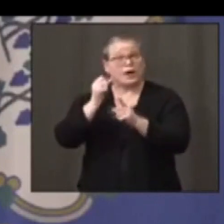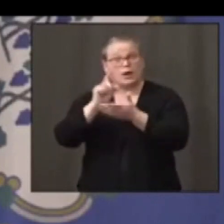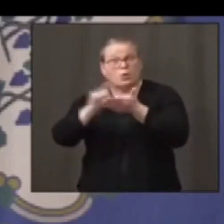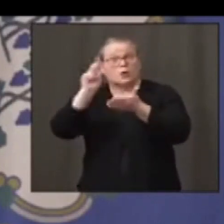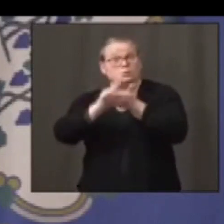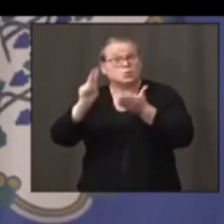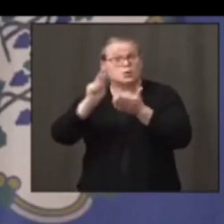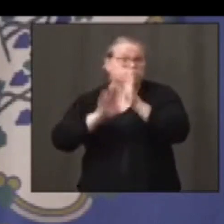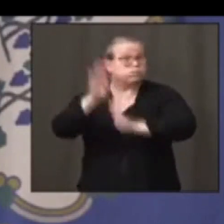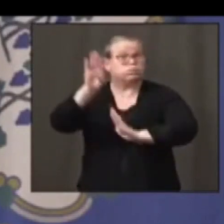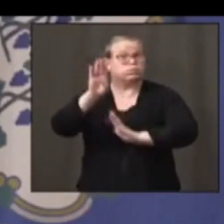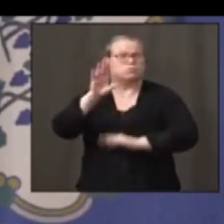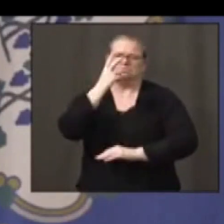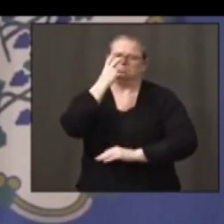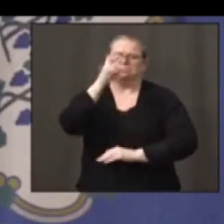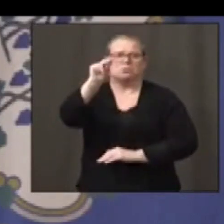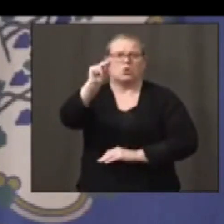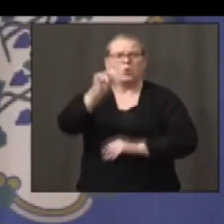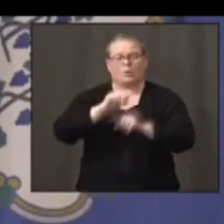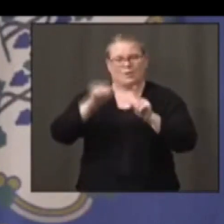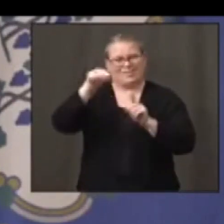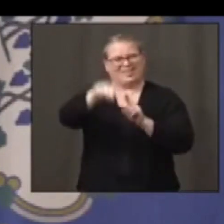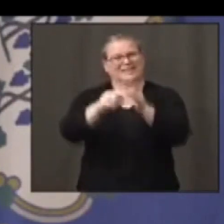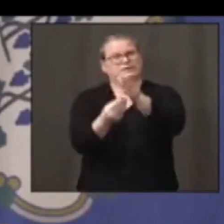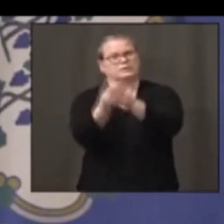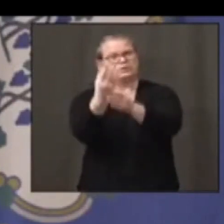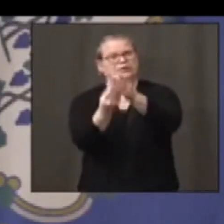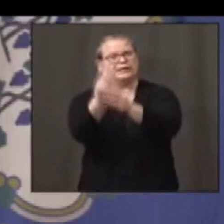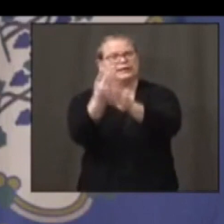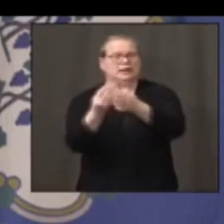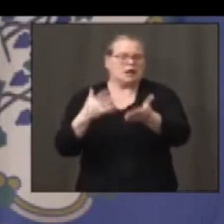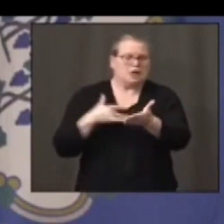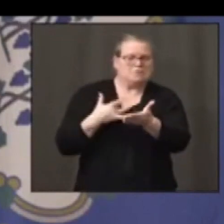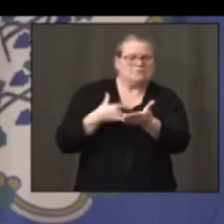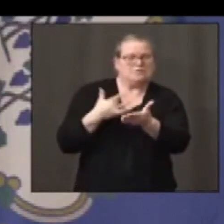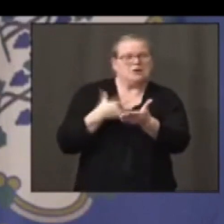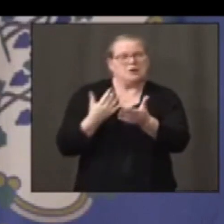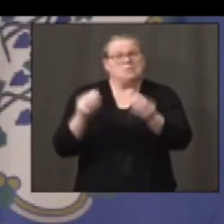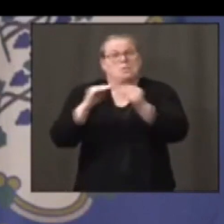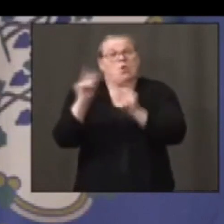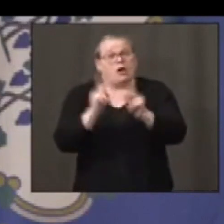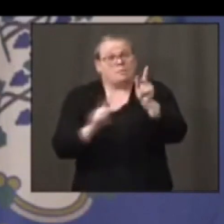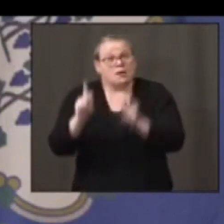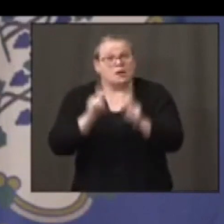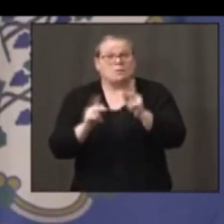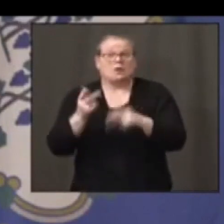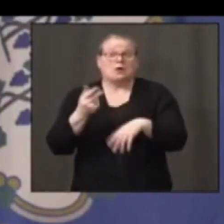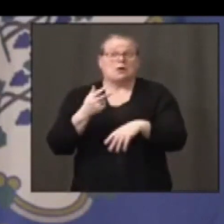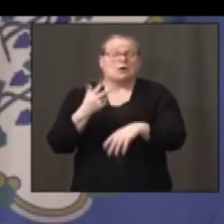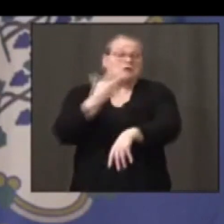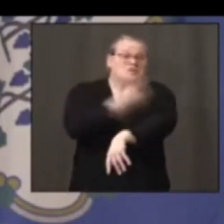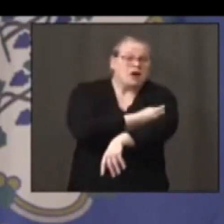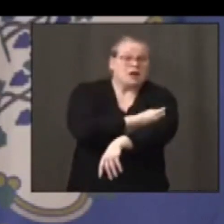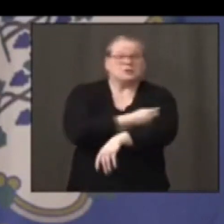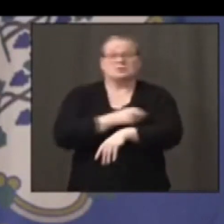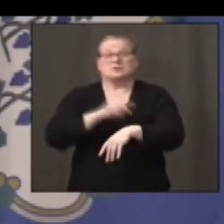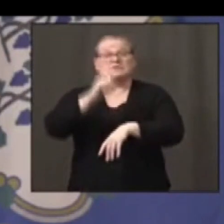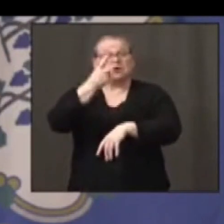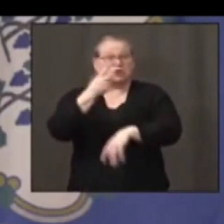RETURN. RETURN. >> NOT NOT A NOT A SILVER NOT A SILVER BULLET. NOT A SILVER BULLET. IT'S NOT A SILVER BULLET. IT'S NOT NOT A SILVER BULLET. IT'S NOT GOING NOT A SILVER BULLET. IT'S NOT GOING TO NOT A SILVER BULLET. IT'S NOT GOING TO HAPPEN NOT A SILVER BULLET. IT'S NOT GOING TO HAPPEN IN IT'S NOT GOING TO HAPPEN IN IT'S NOT GOING TO HAPPEN IN THE IT'S NOT GOING TO HAPPEN IN THE NEXT IT'S NOT GOING TO HAPPEN IN THE NEXT TWO IT'S NOT GOING TO HAPPEN IN THE NEXT TWO WEEKS. THE NEXT TWO WEEKS. THE NEXT TWO WEEKS. I'D THE NEXT TWO WEEKS. I'D LIKE THE NEXT TWO WEEKS. I'D LIKE TO THE NEXT TWO WEEKS. I'D LIKE TO THINK THE NEXT TWO WEEKS. I'D LIKE TO THINK COME THE NEXT TWO WEEKS. I'D LIKE TO THINK COME THIS I'D LIKE TO THINK COME THIS I'D LIKE TO THINK COME THIS SPRING I'D LIKE TO THINK COME THIS SPRING WHERE I'D LIKE TO THINK COME THIS SPRING WHERE WE I'D LIKE TO THINK COME THIS SPRING WHERE WE HAVE I'D LIKE TO THINK COME THIS SPRING WHERE WE HAVE A SPRING WHERE WE HAVE A SPRING WHERE WE HAVE A SUBSTANTIAL SPRING WHERE WE HAVE A SUBSTANTIAL NUR SPRING WHERE WE HAVE A SUBSTANTIAL NUR PEO